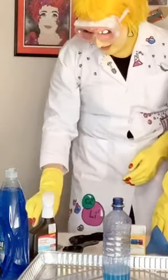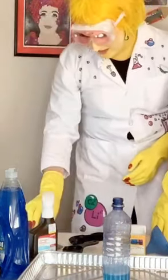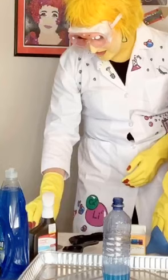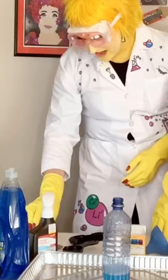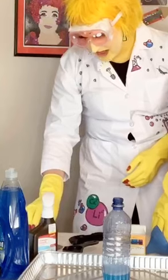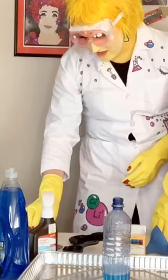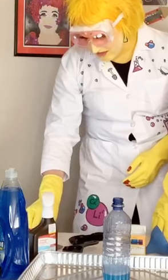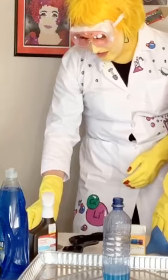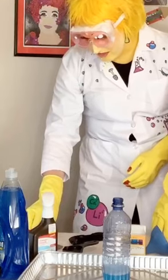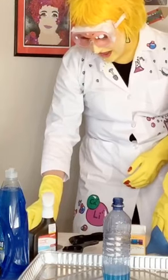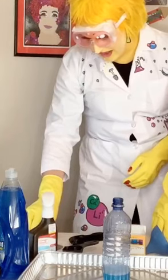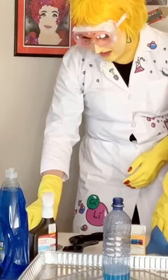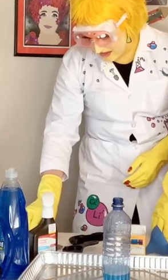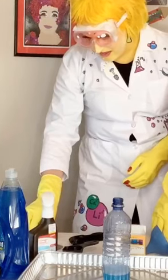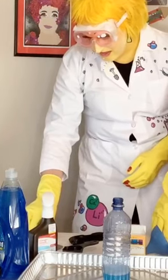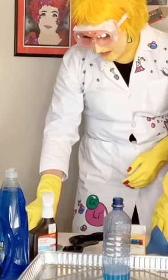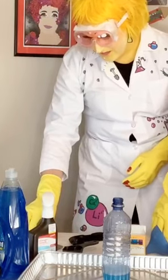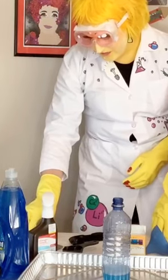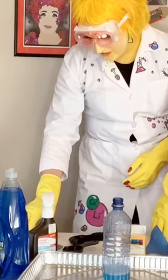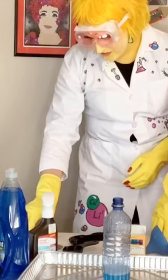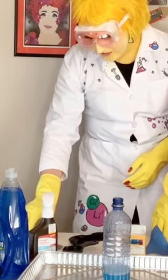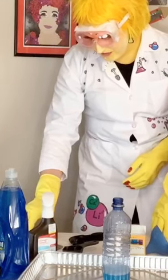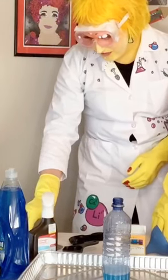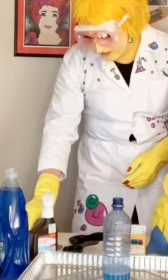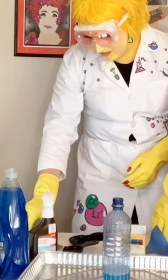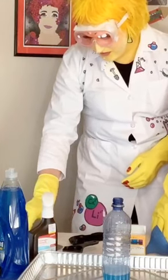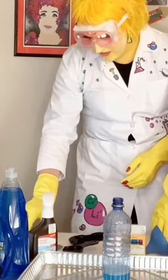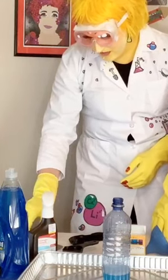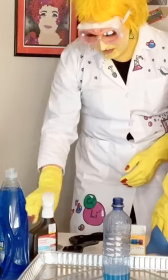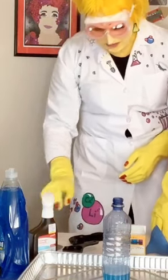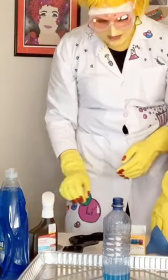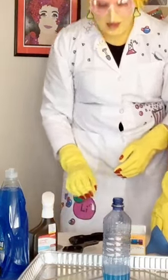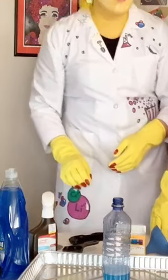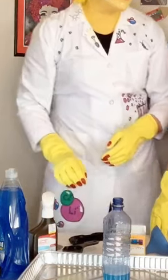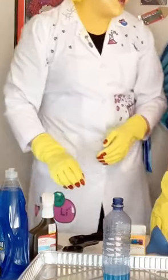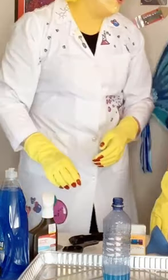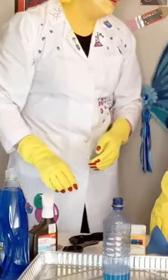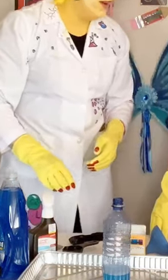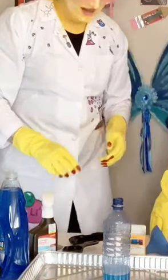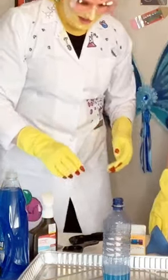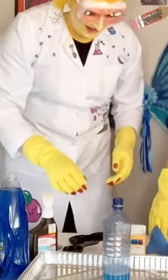bubbles right now. Okay. BARB: When do we do the colors? CALI: Right now! Here